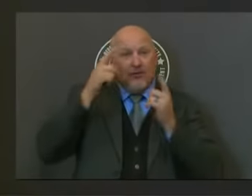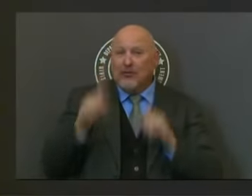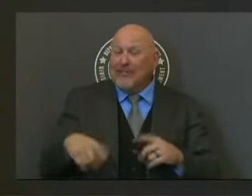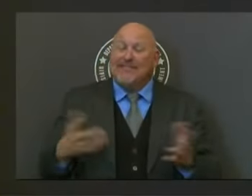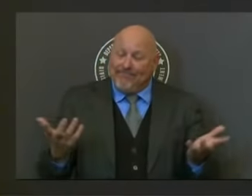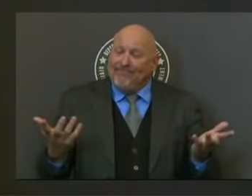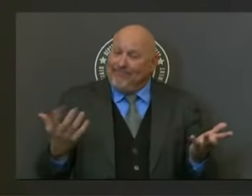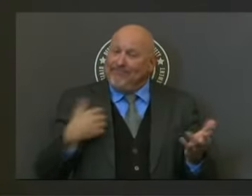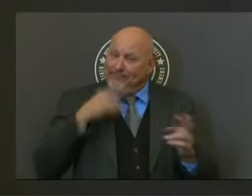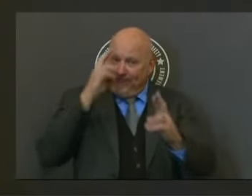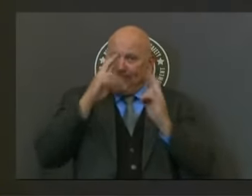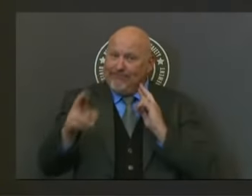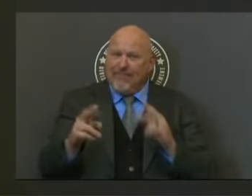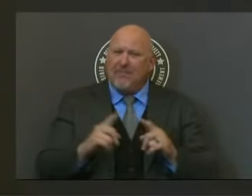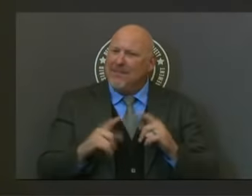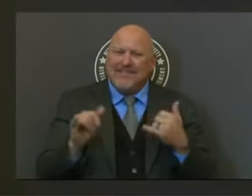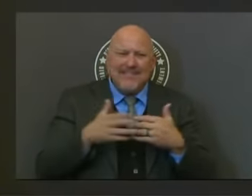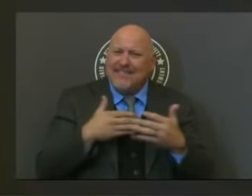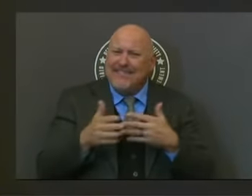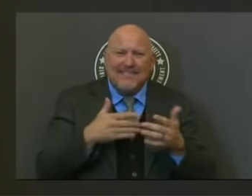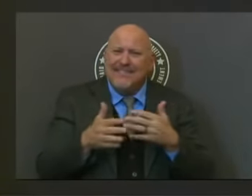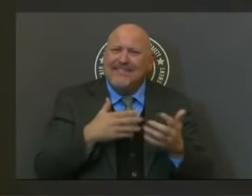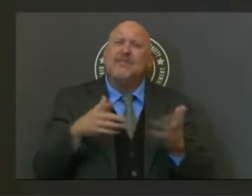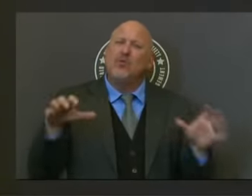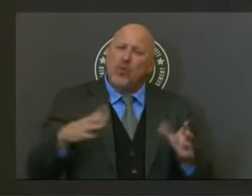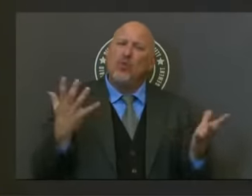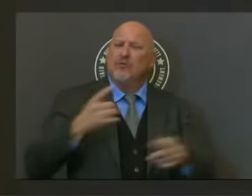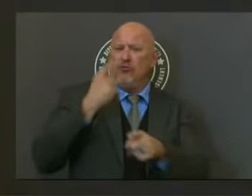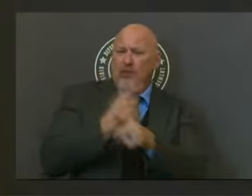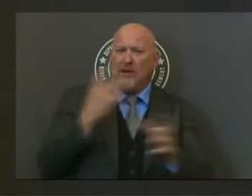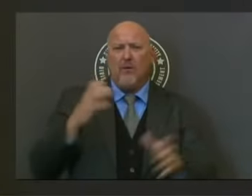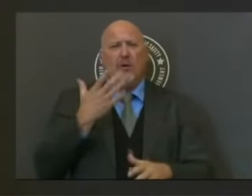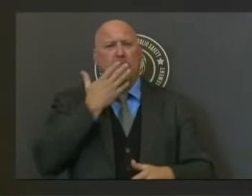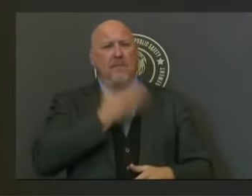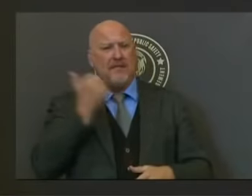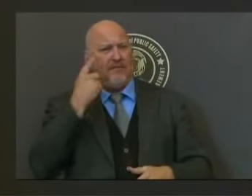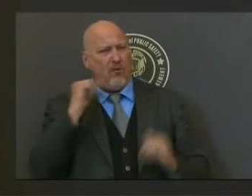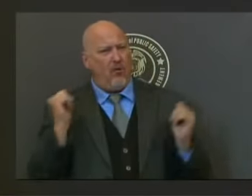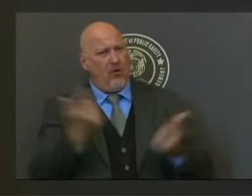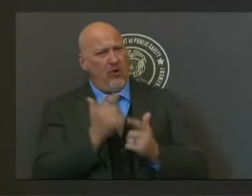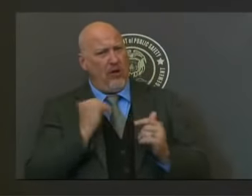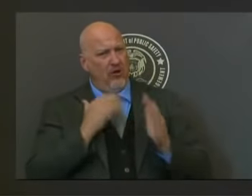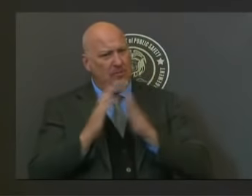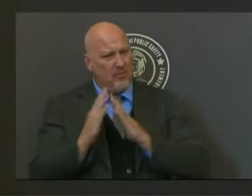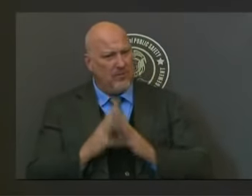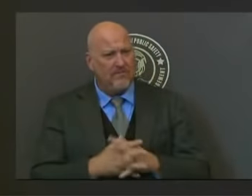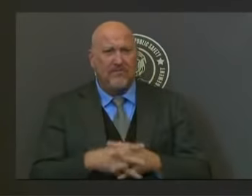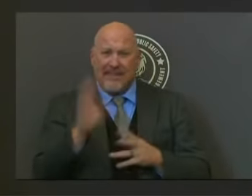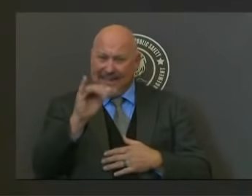community and if we all do a little bit we can all do a lot